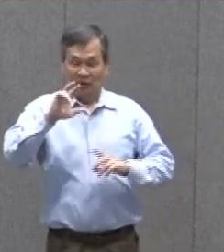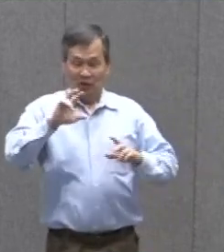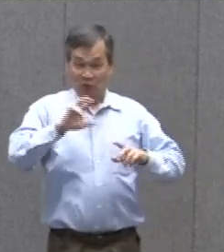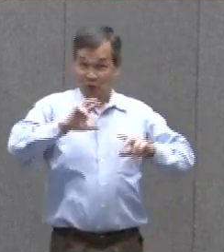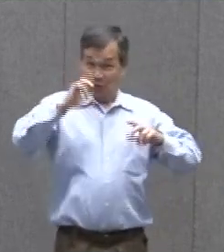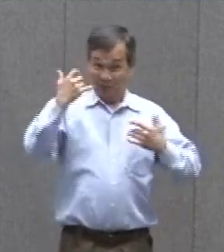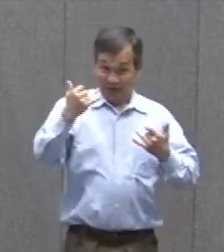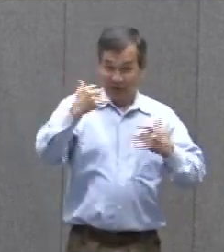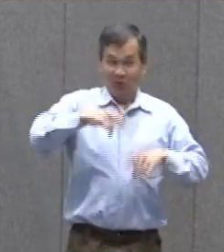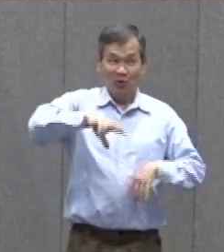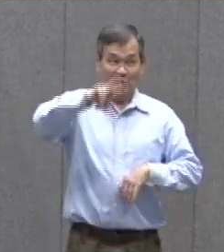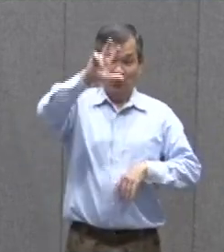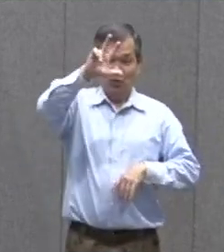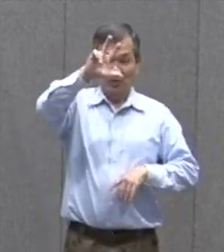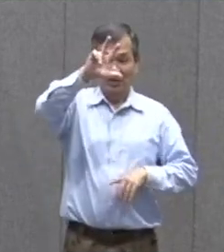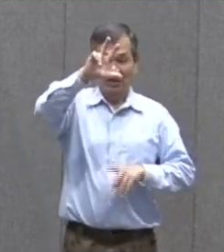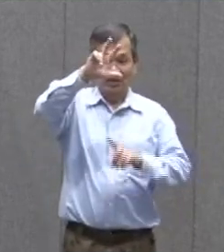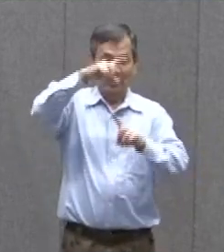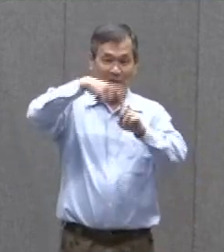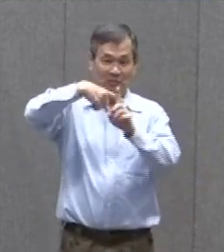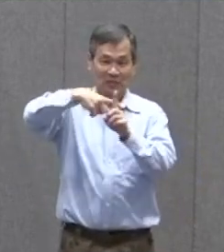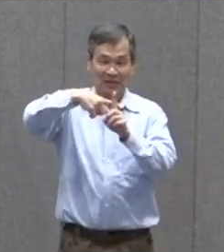Three plus six.